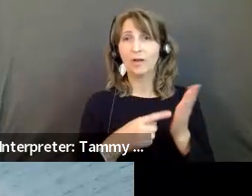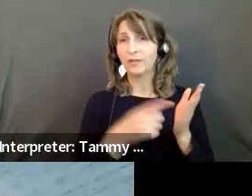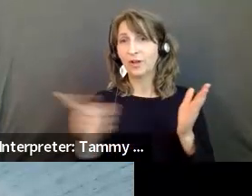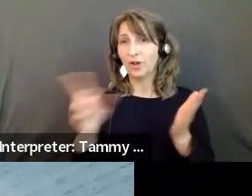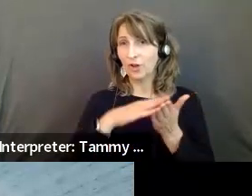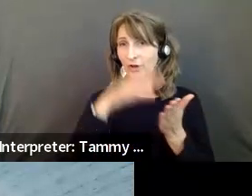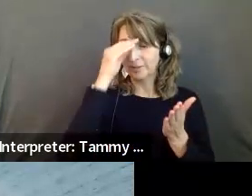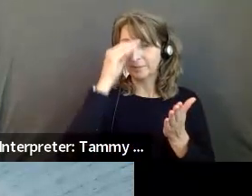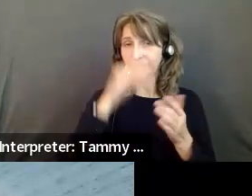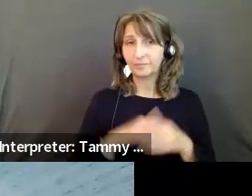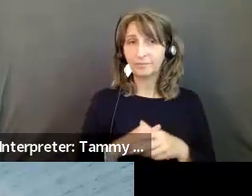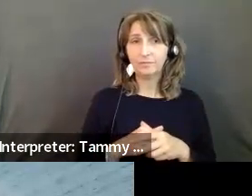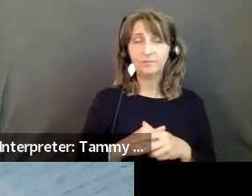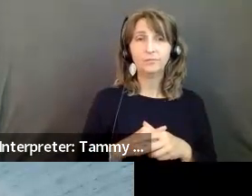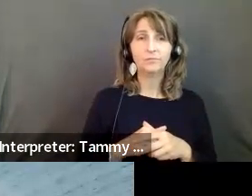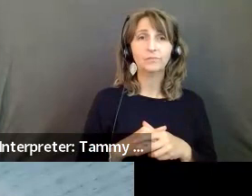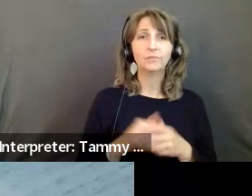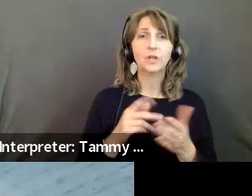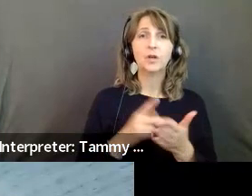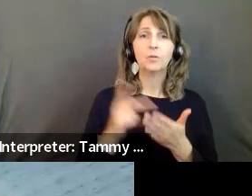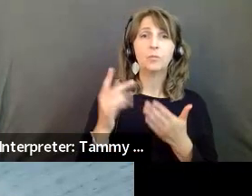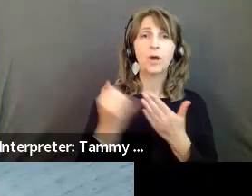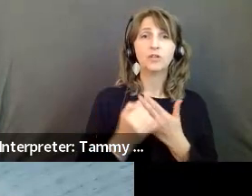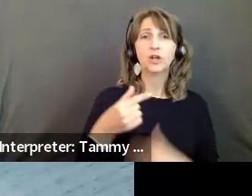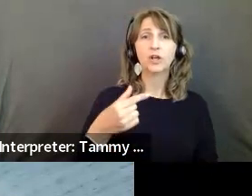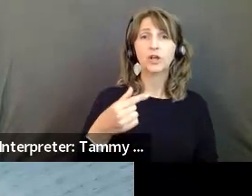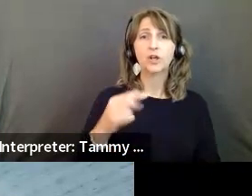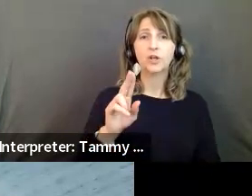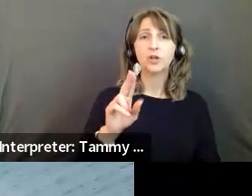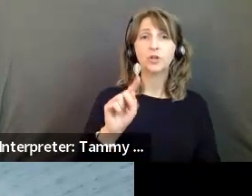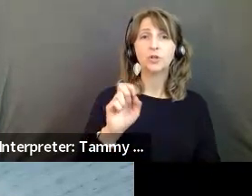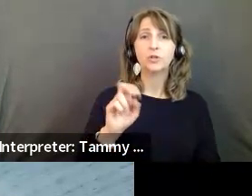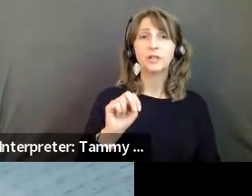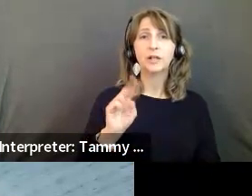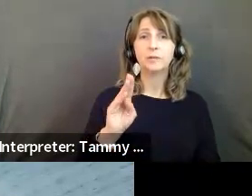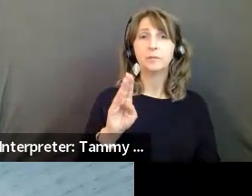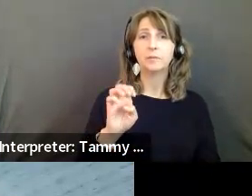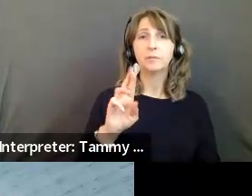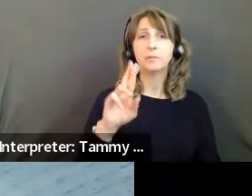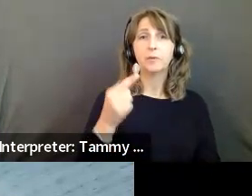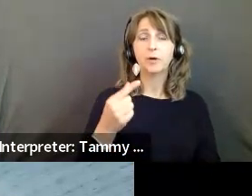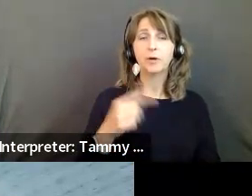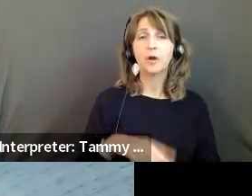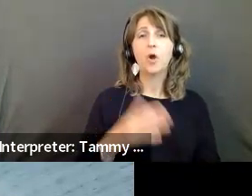Oh, Project Gutenberg and book share or 2. Resources that you can, get.